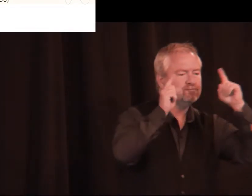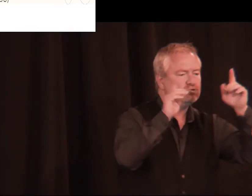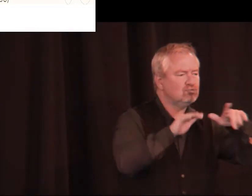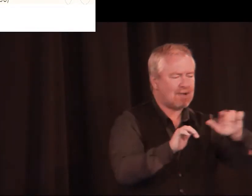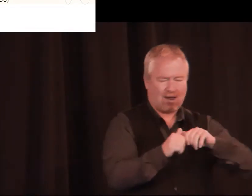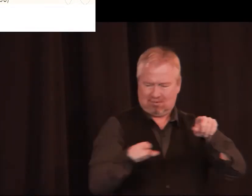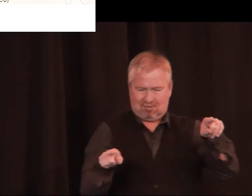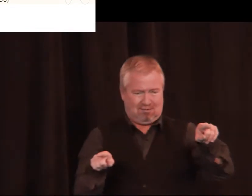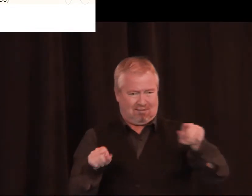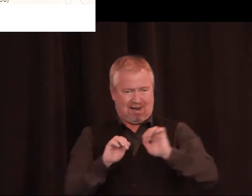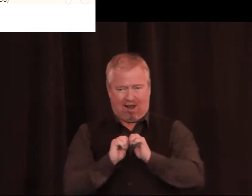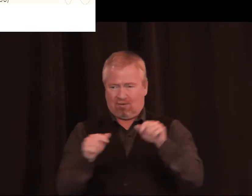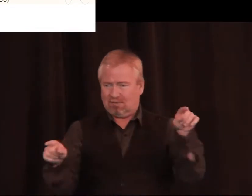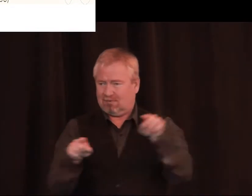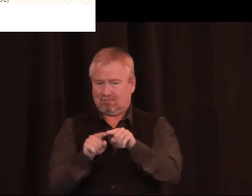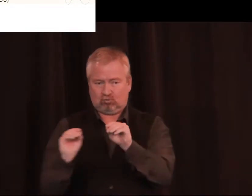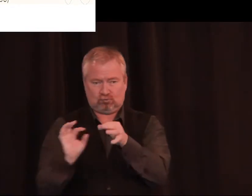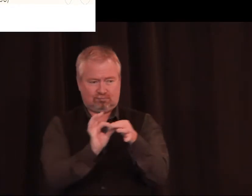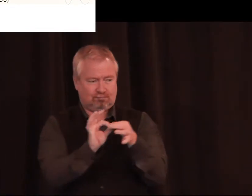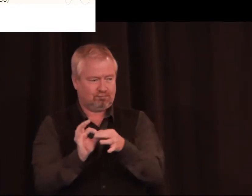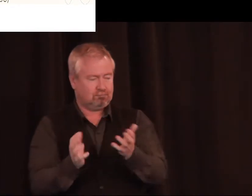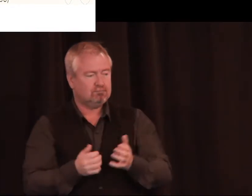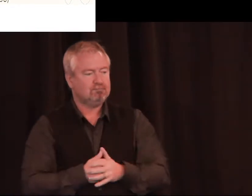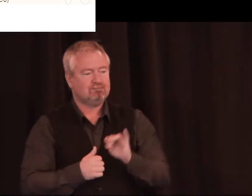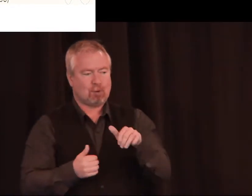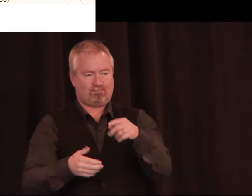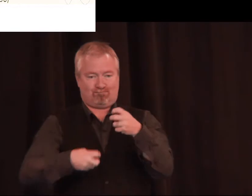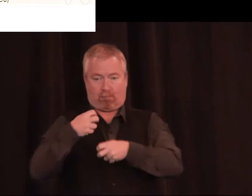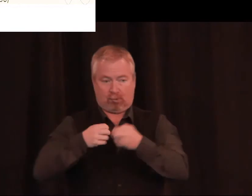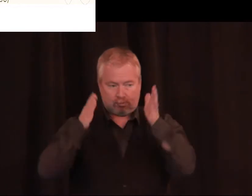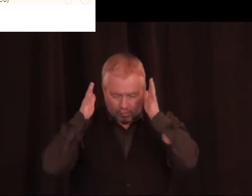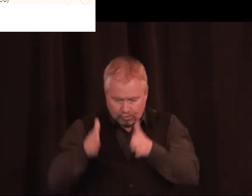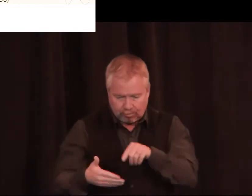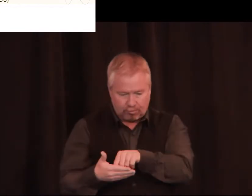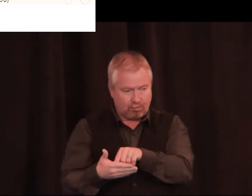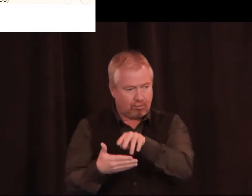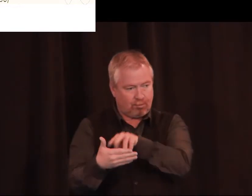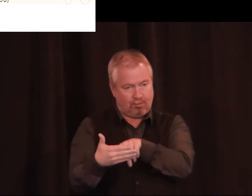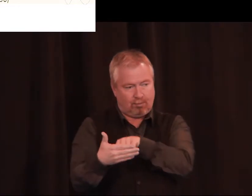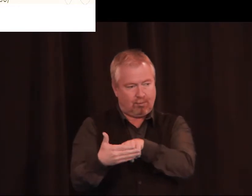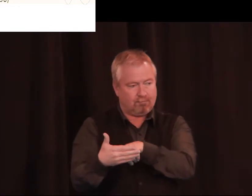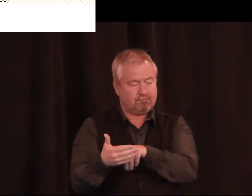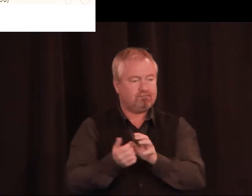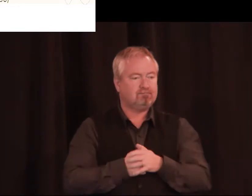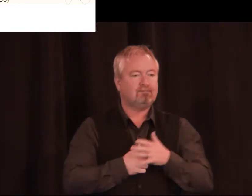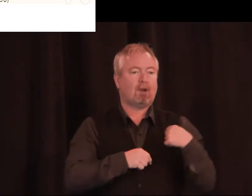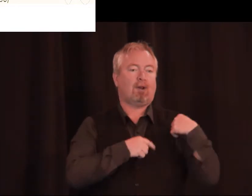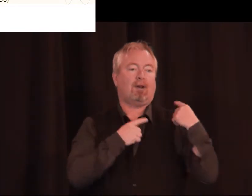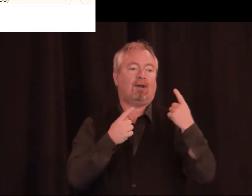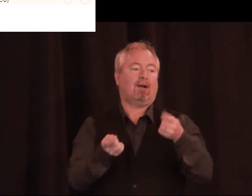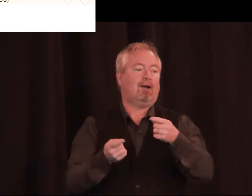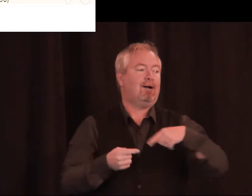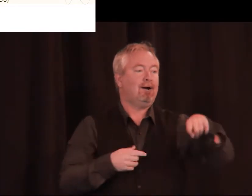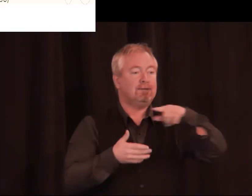One of the problems with looking at it that way is that there's been historical ambiguity, there's been ambiguity about how much of a risk is there